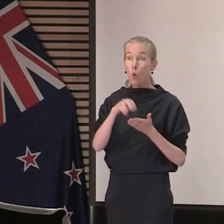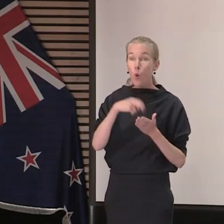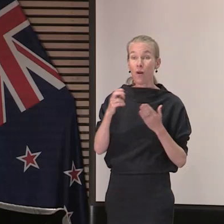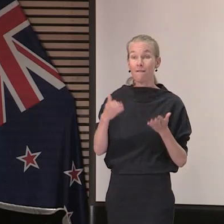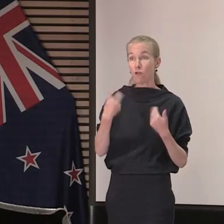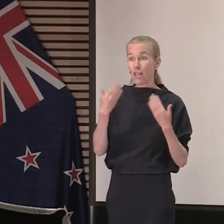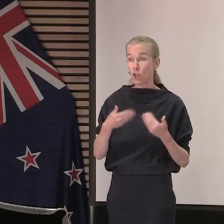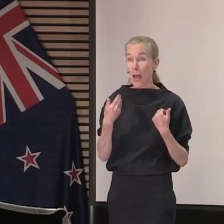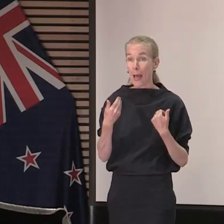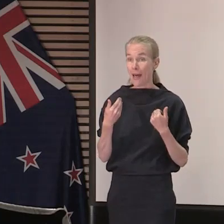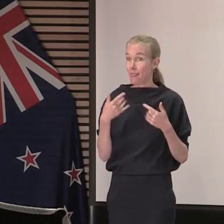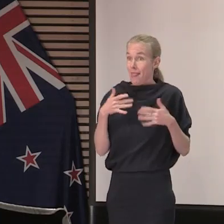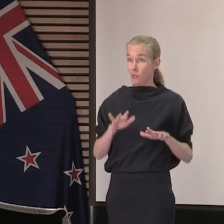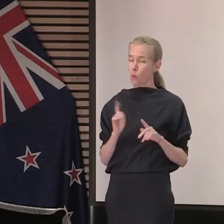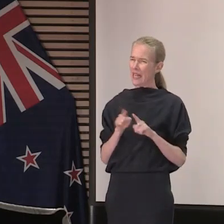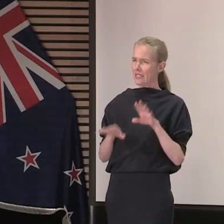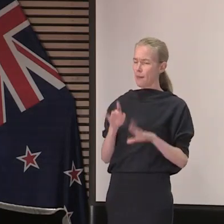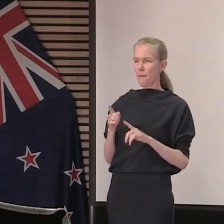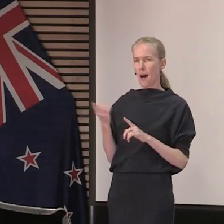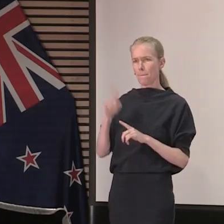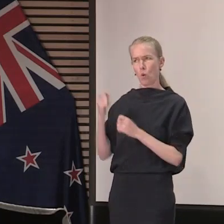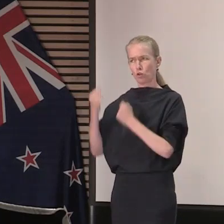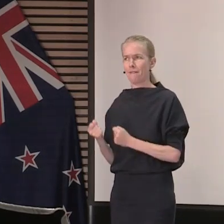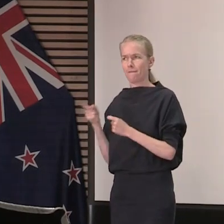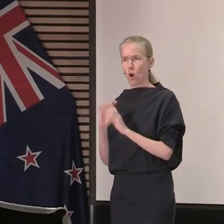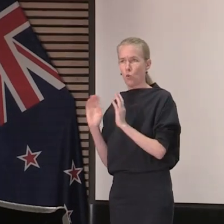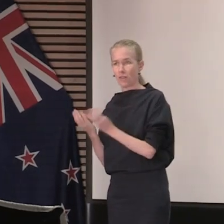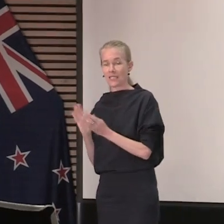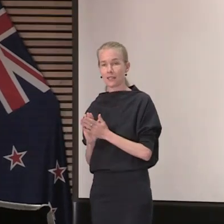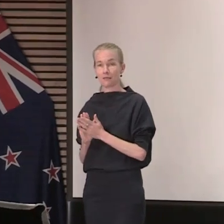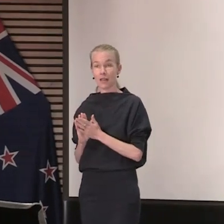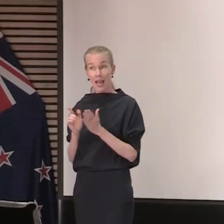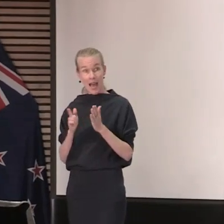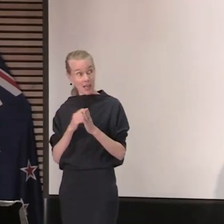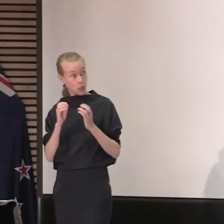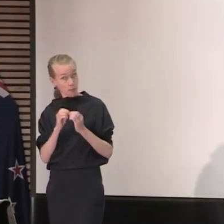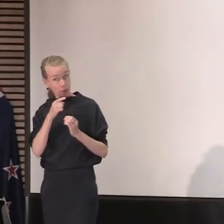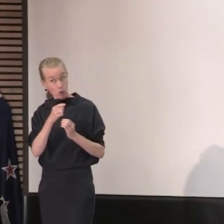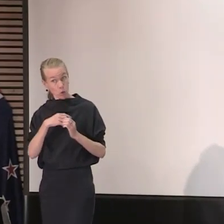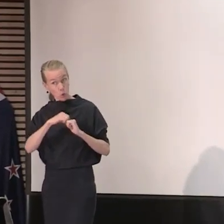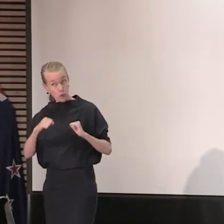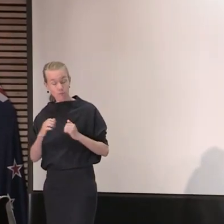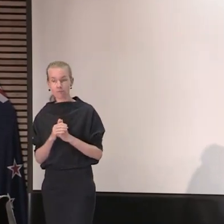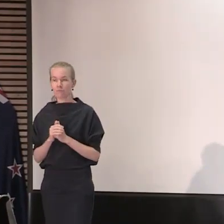So they are very similar. Doyou want to add anything onthat Dr Bloomfield on thedistinctions? I think just onthe latter, PM.